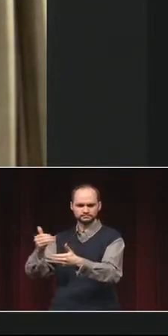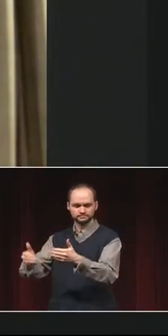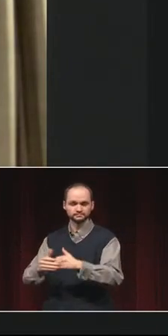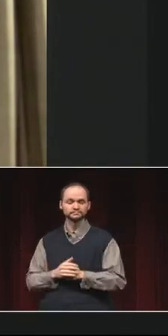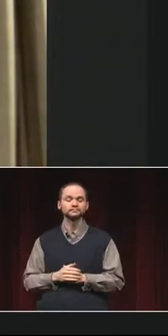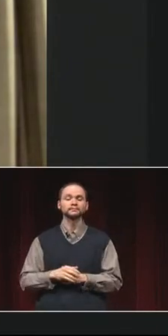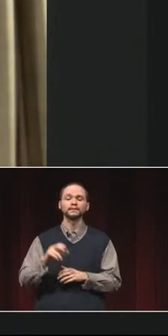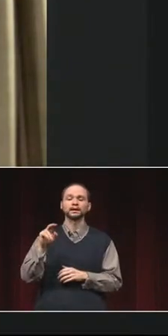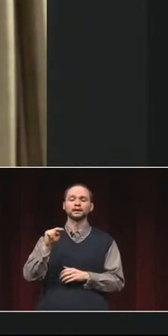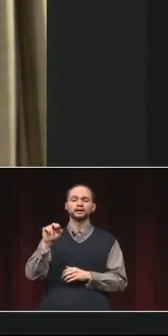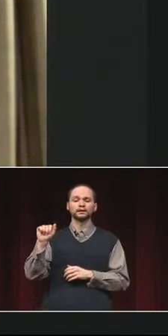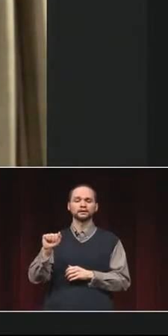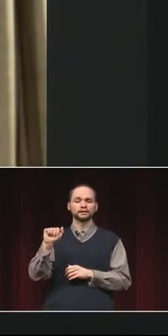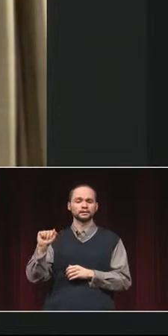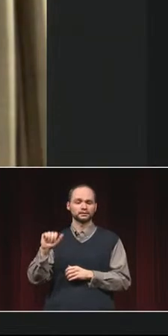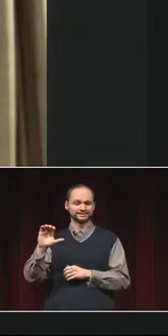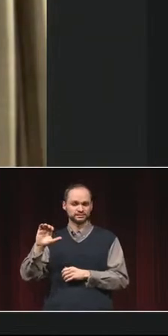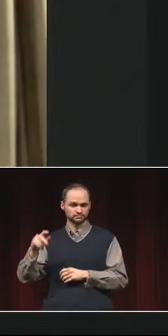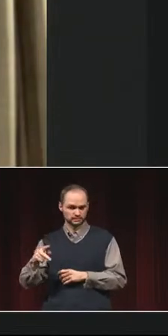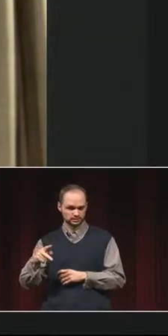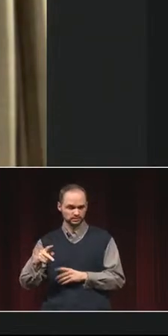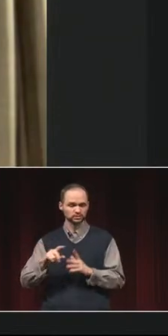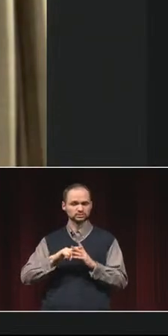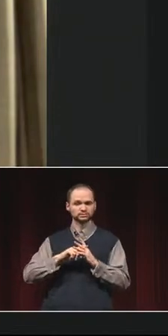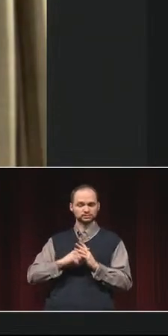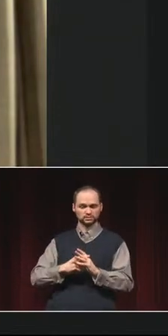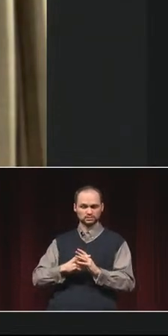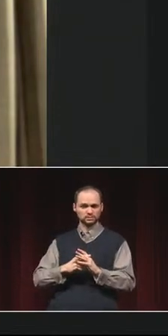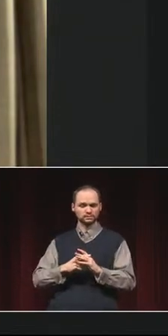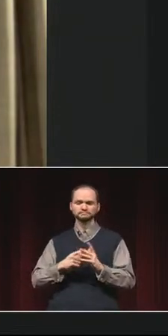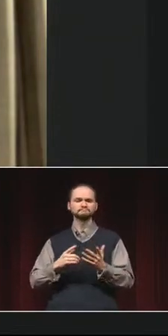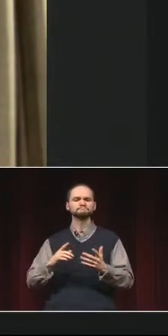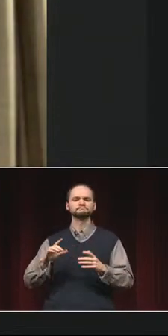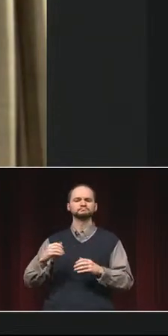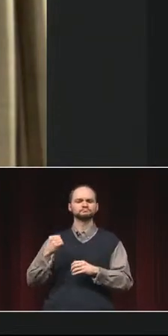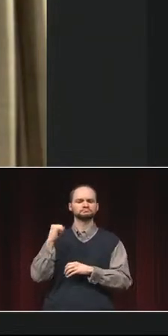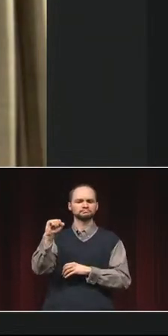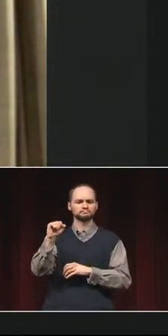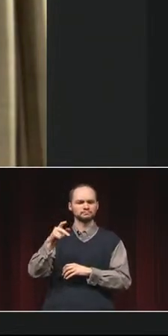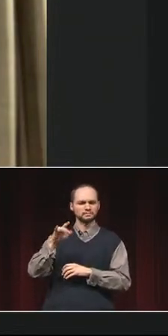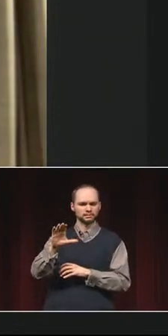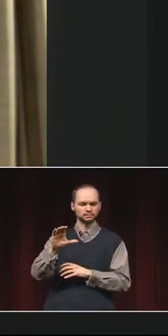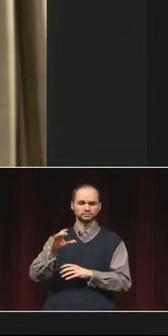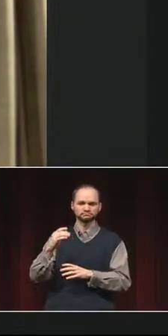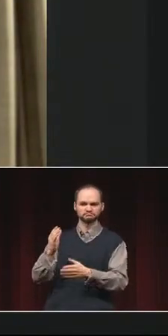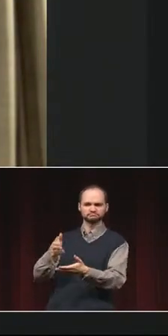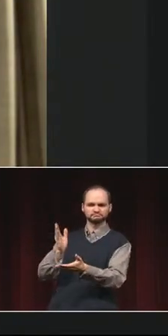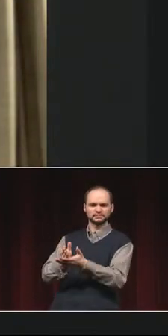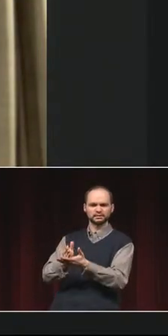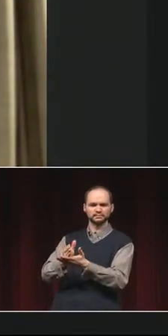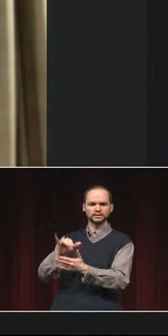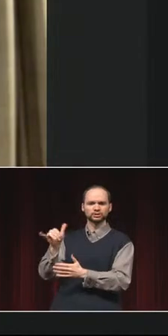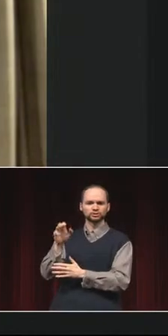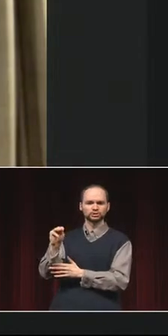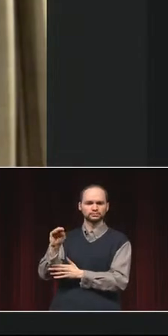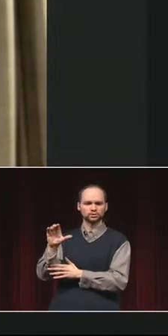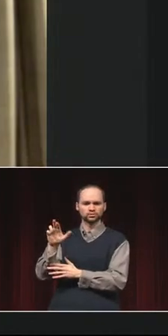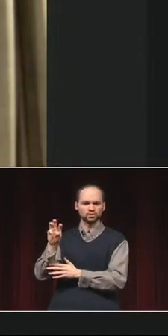public protest and legal assault on Jim Crow and the so called separate but equal doctorate.